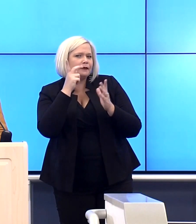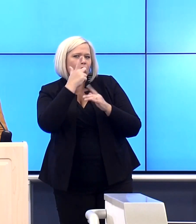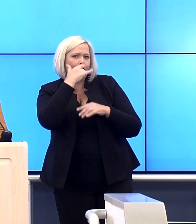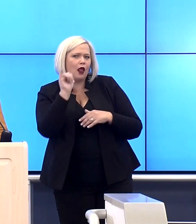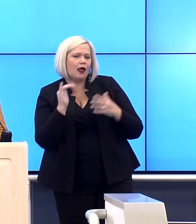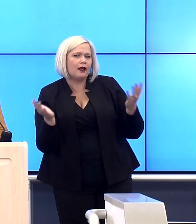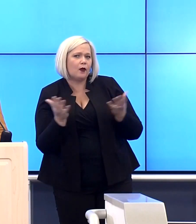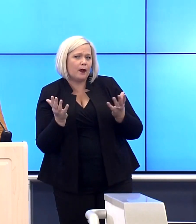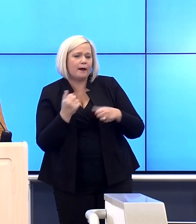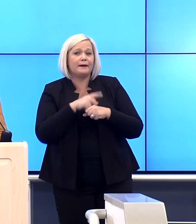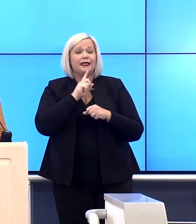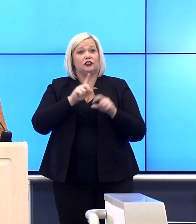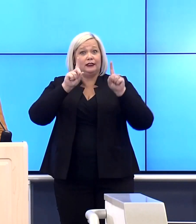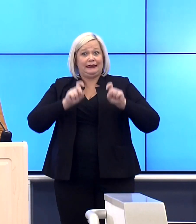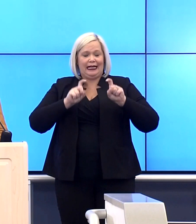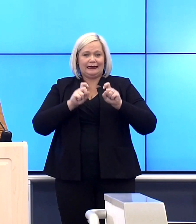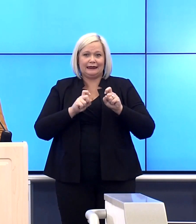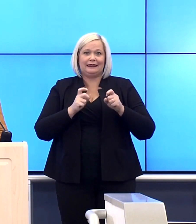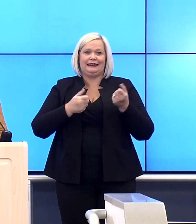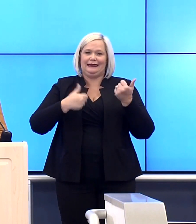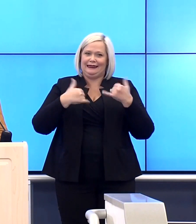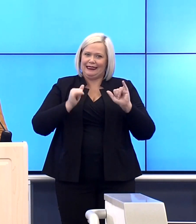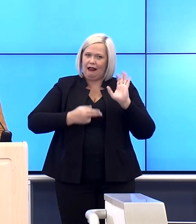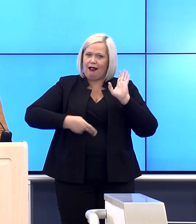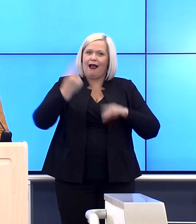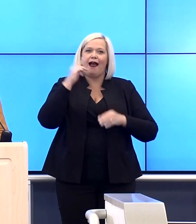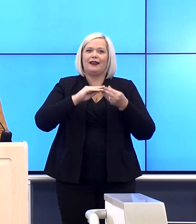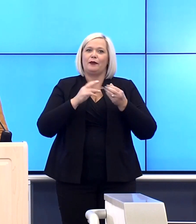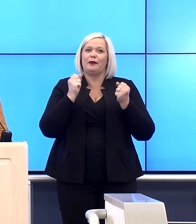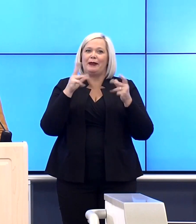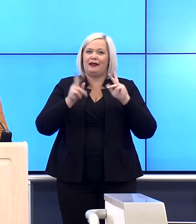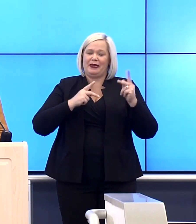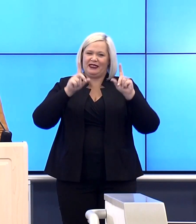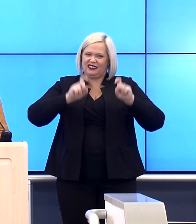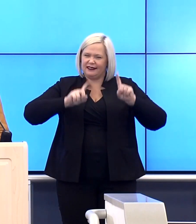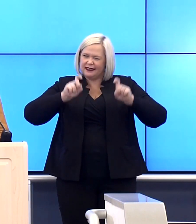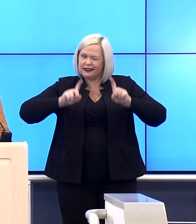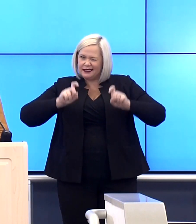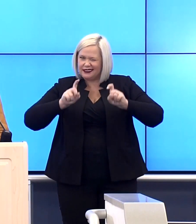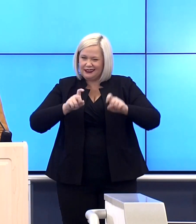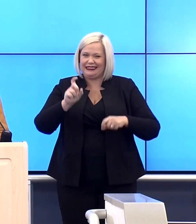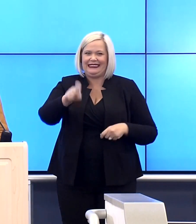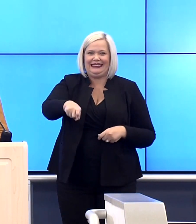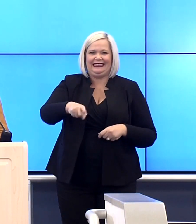WEEKS, WE WILL BE WATCHING THE NUMBERS. NUMBERS. WE WILL BE ENSURING THAT OUR WE WILL BE ENSURING THAT OUR TESTING STAYS AT THE INCREDIBLE TESTING STAYS AT THE INCREDIBLE HIGH LEVEL THAT IT HAS BEEN.